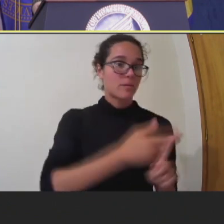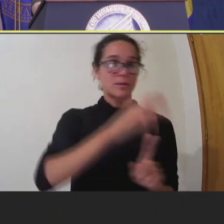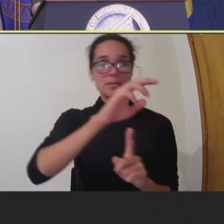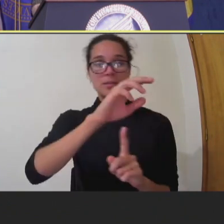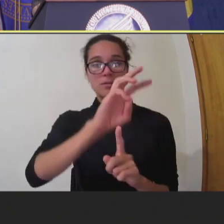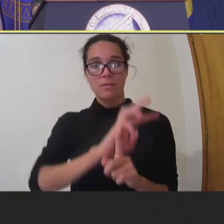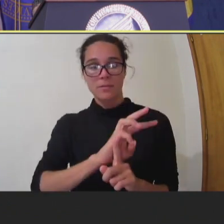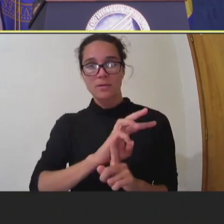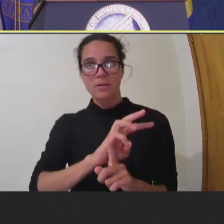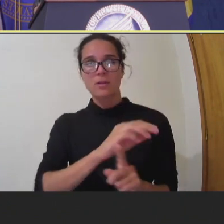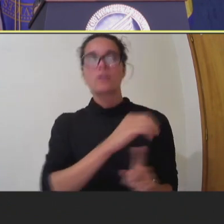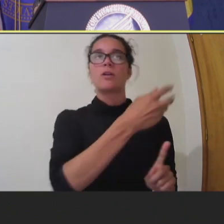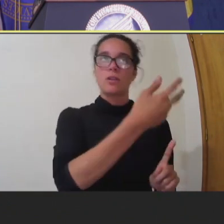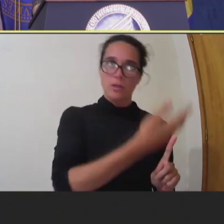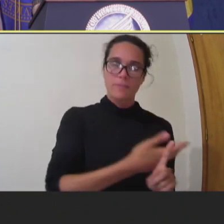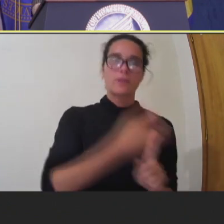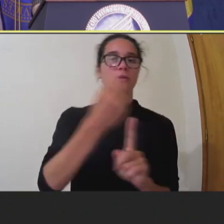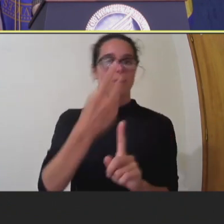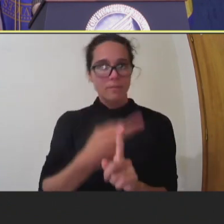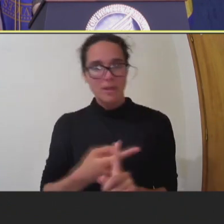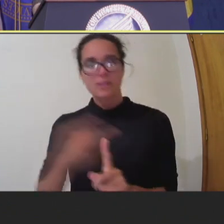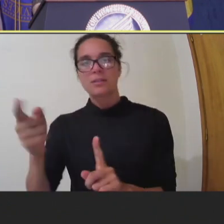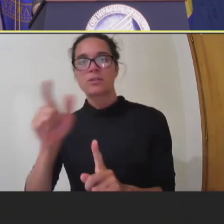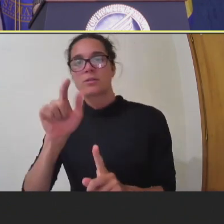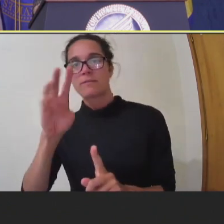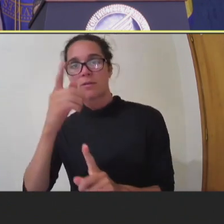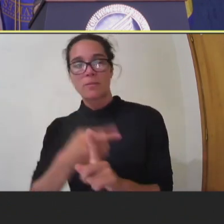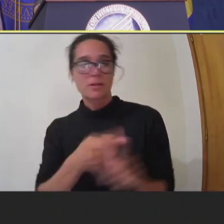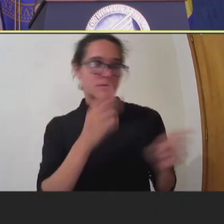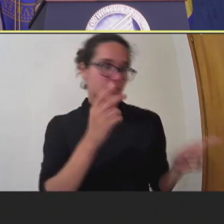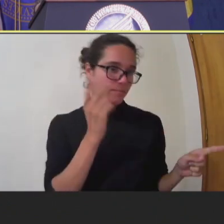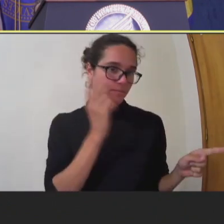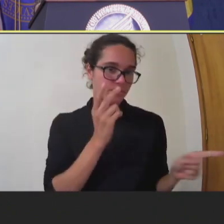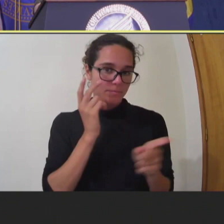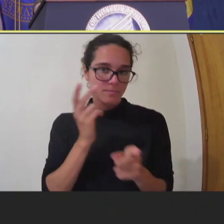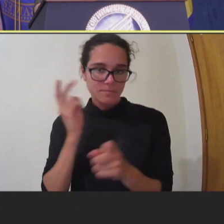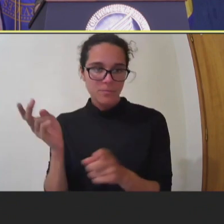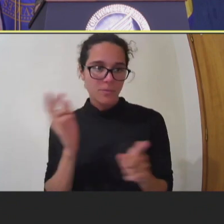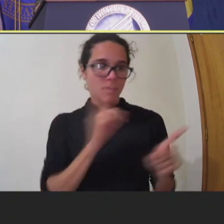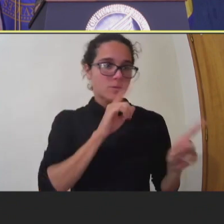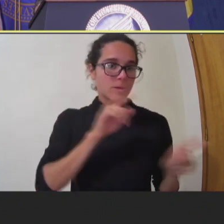response in these individuals. And what they found was that at 12 months, 79 percent of these